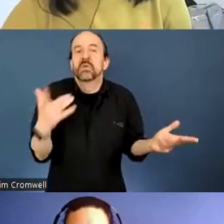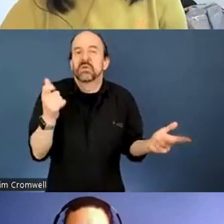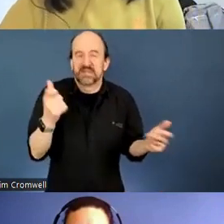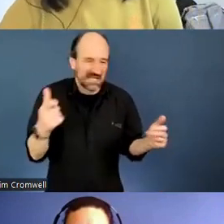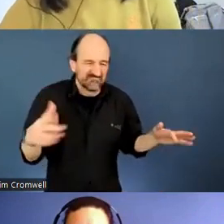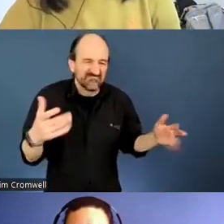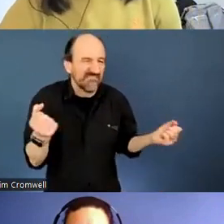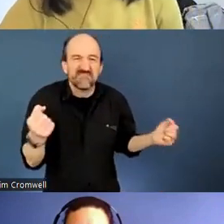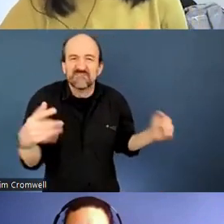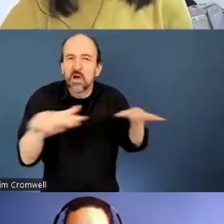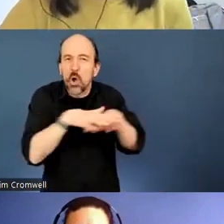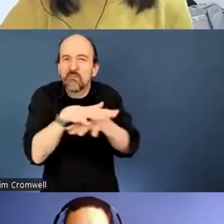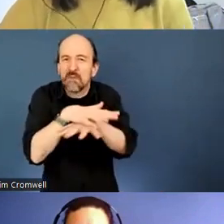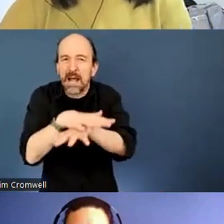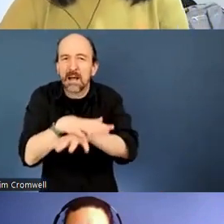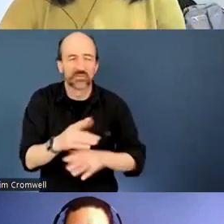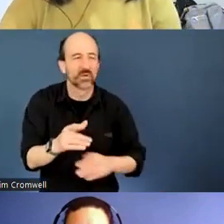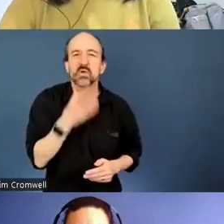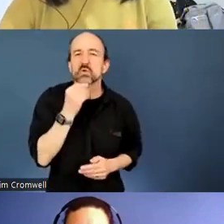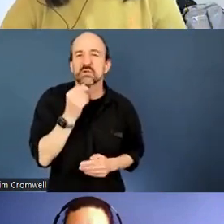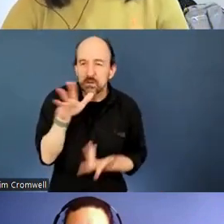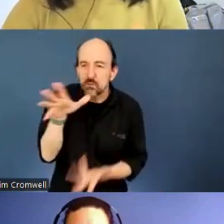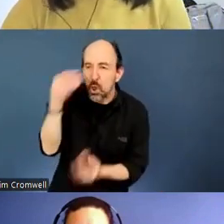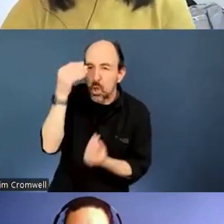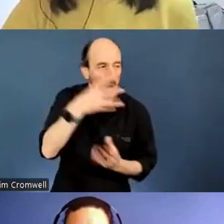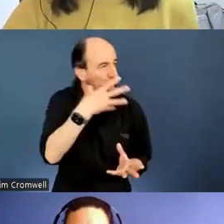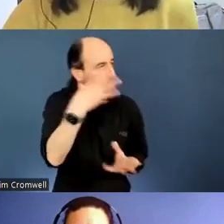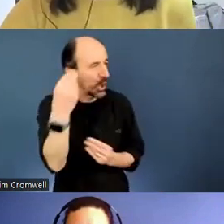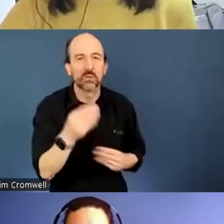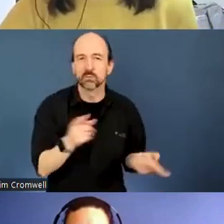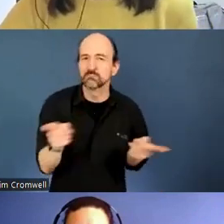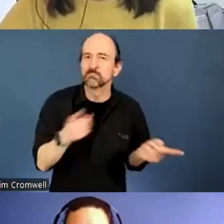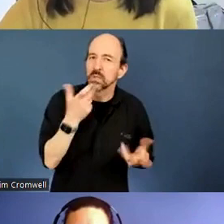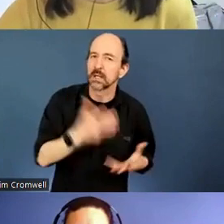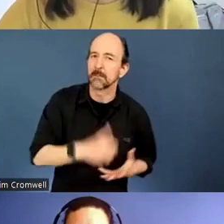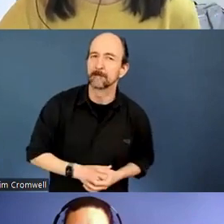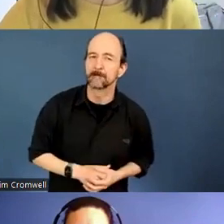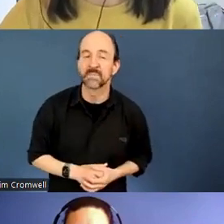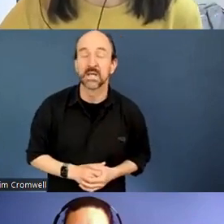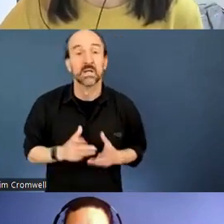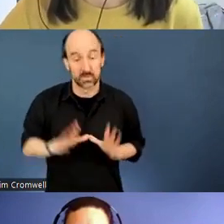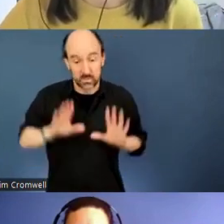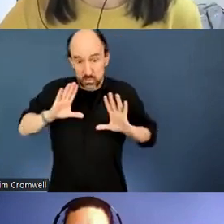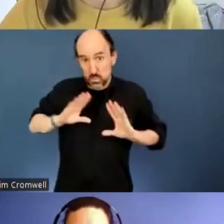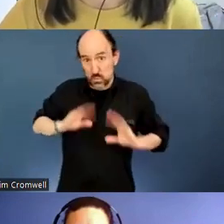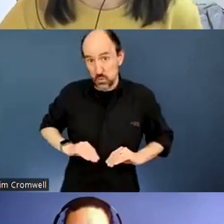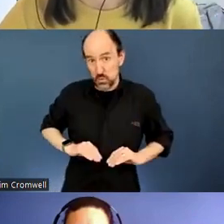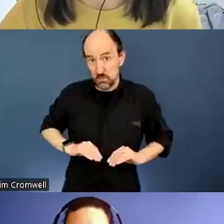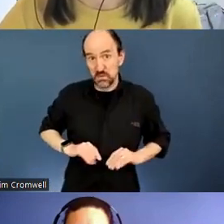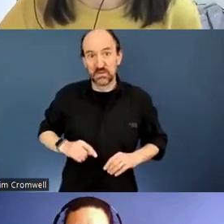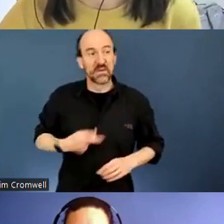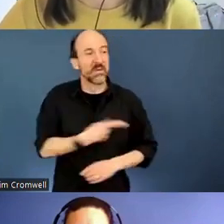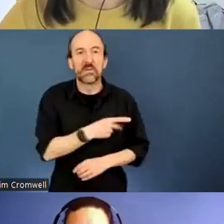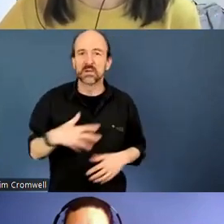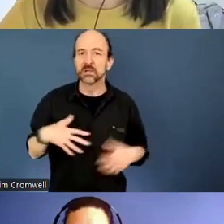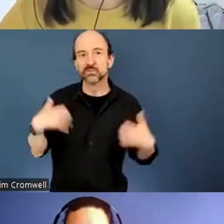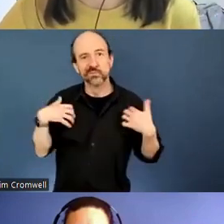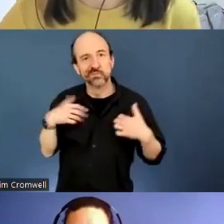different sectors. OK I'll stop there, Nancy and I are very, very much looking forward to hearing your questions, your